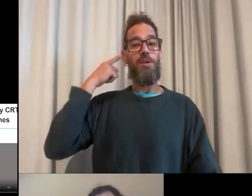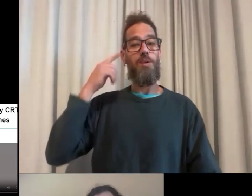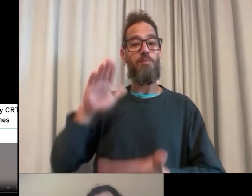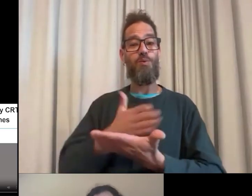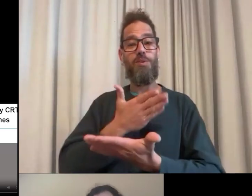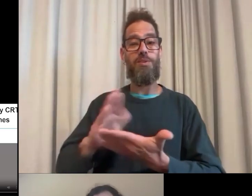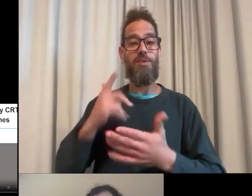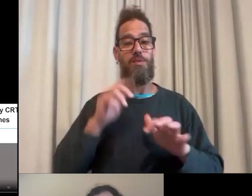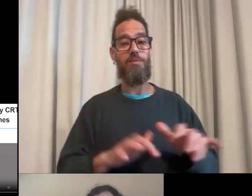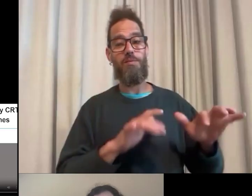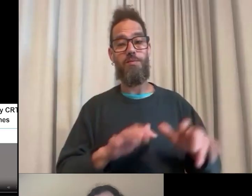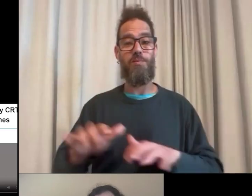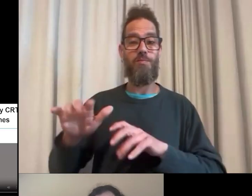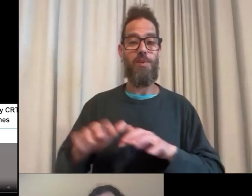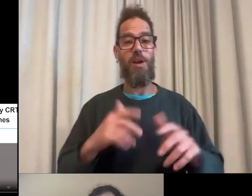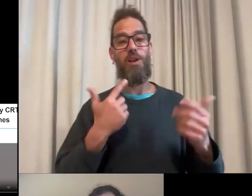Give you a bit of time to keep voting.